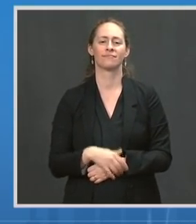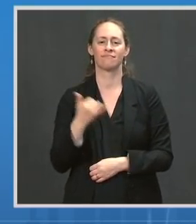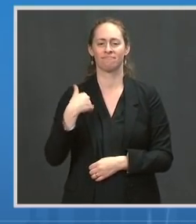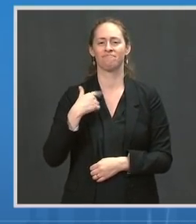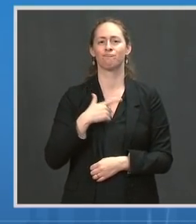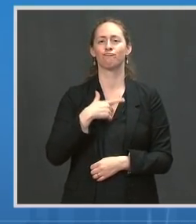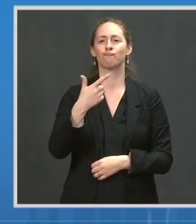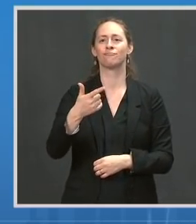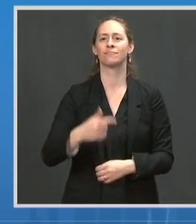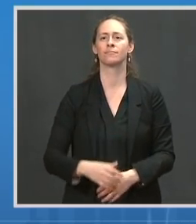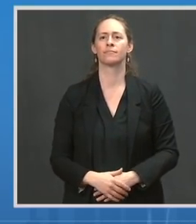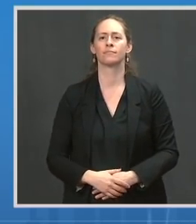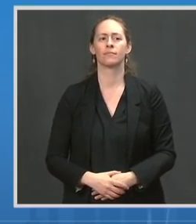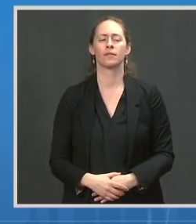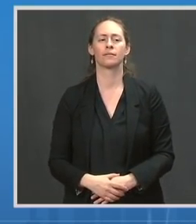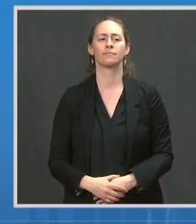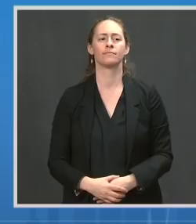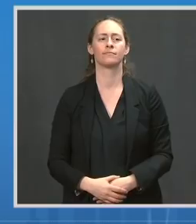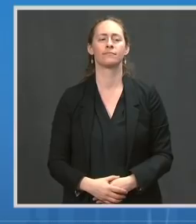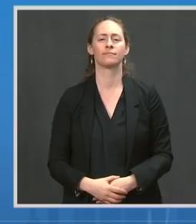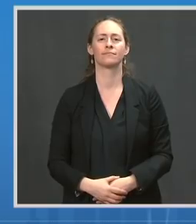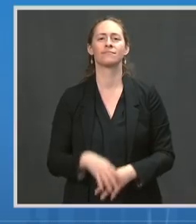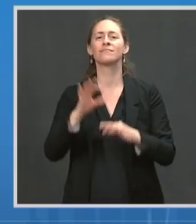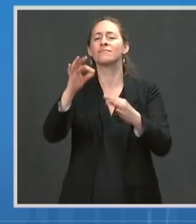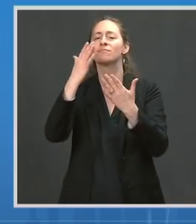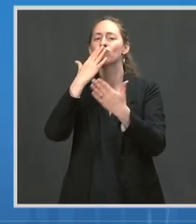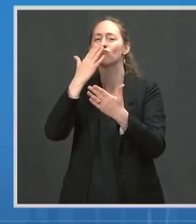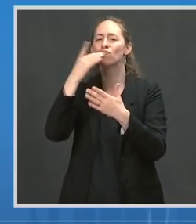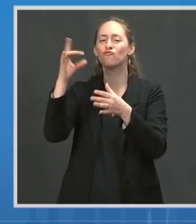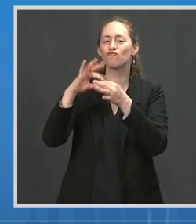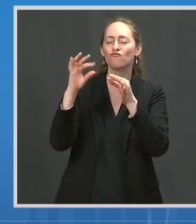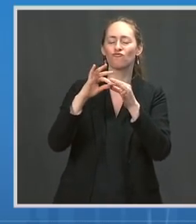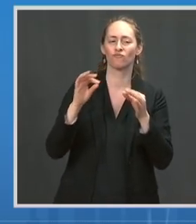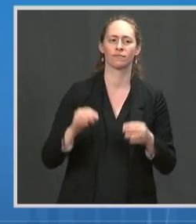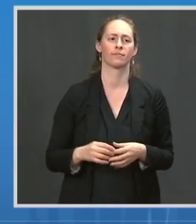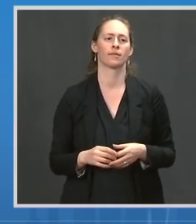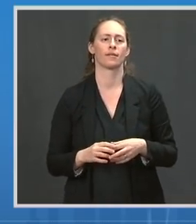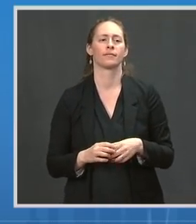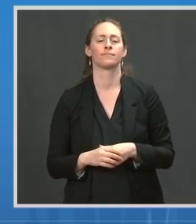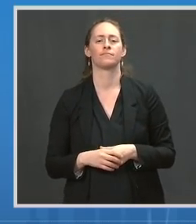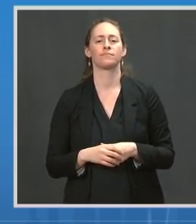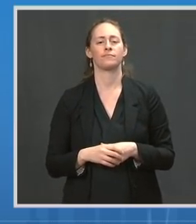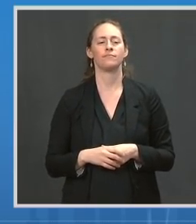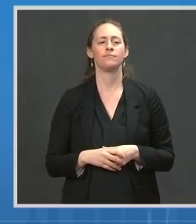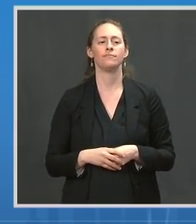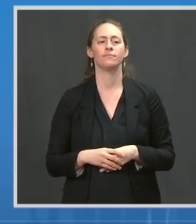Dr. Fauci: Thank you very much, Dr. Walensky. I would like to take this opportunity now to call your attention --